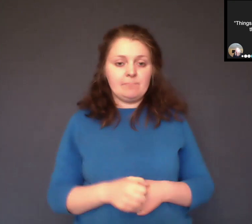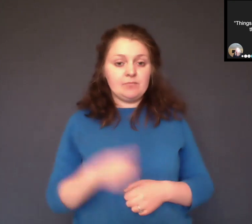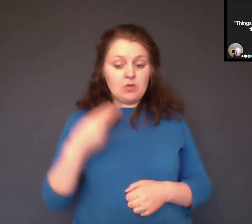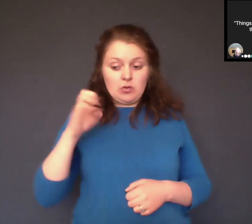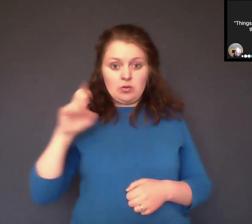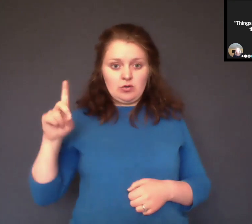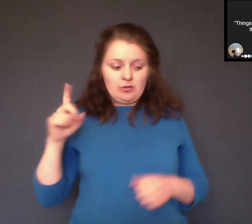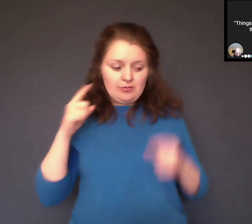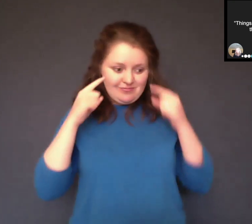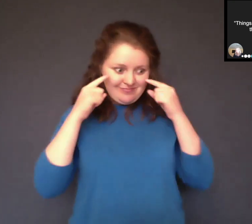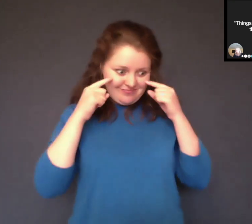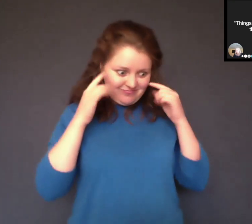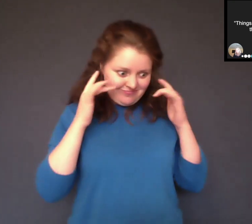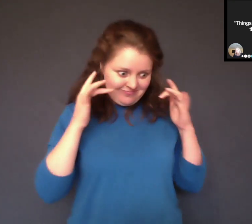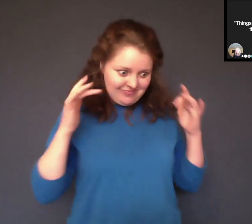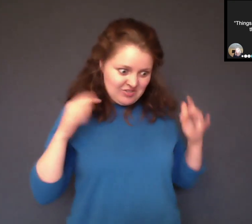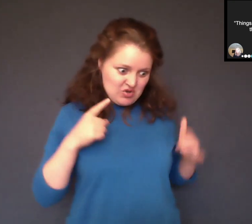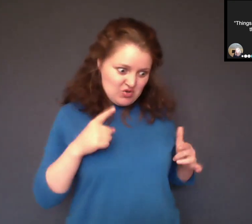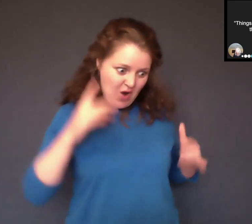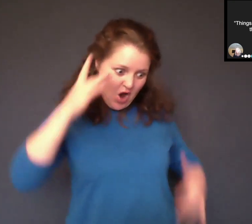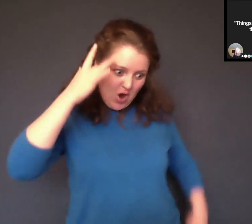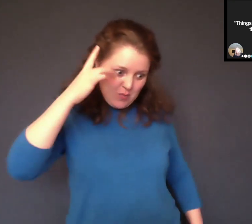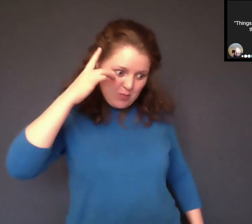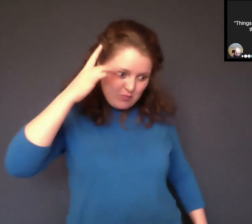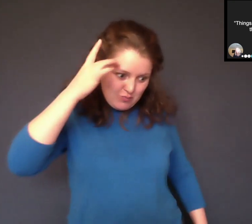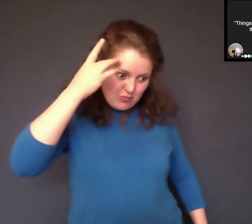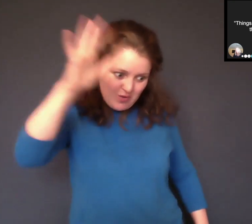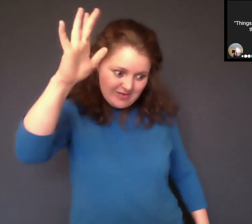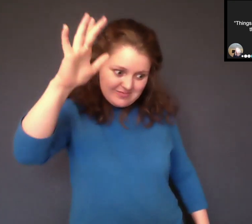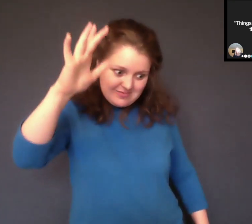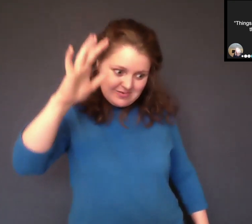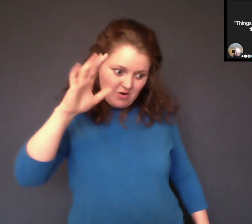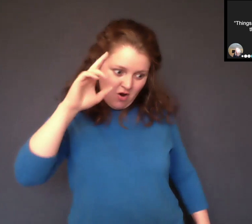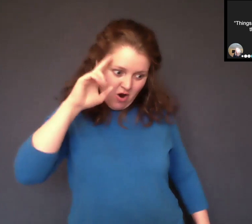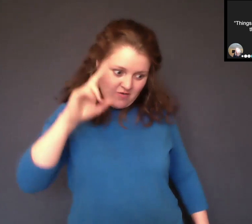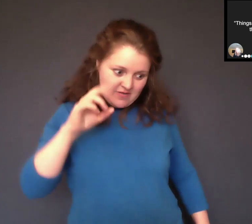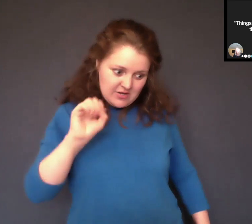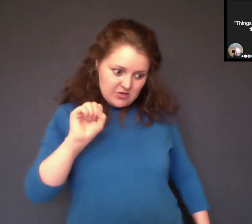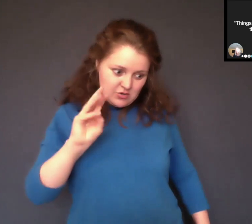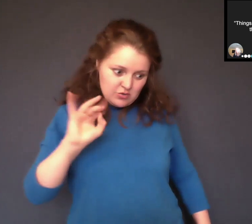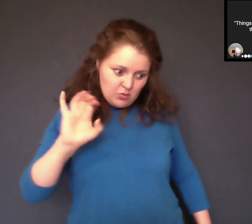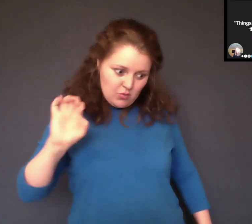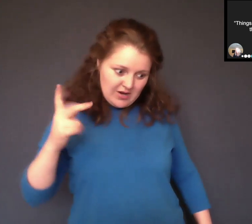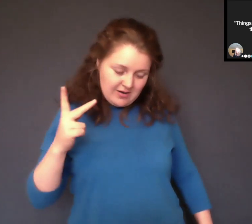you burn bright harvey swick he said i've never known a soul that burned as bright as yours